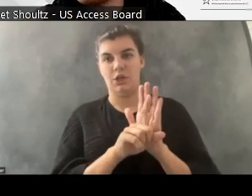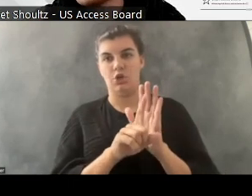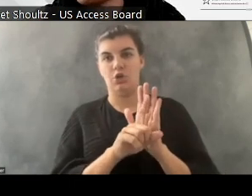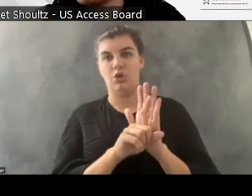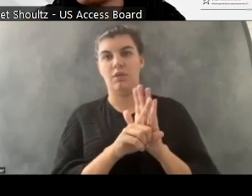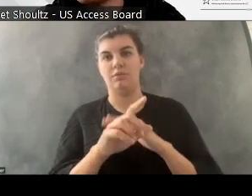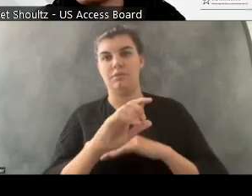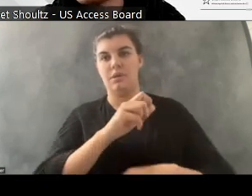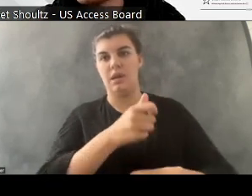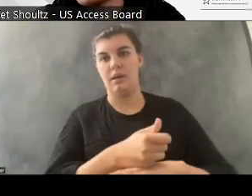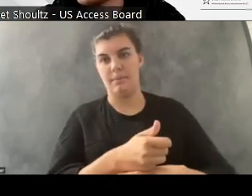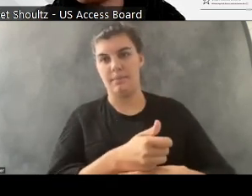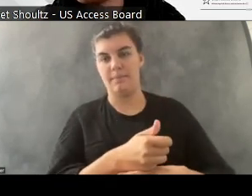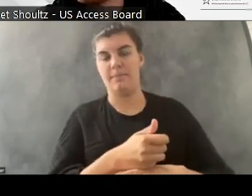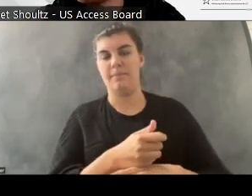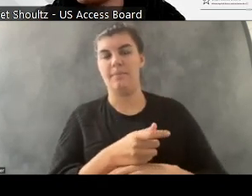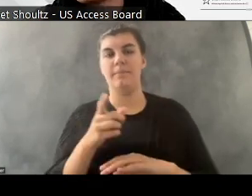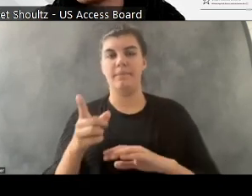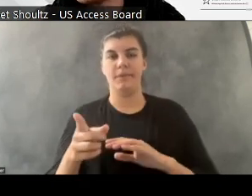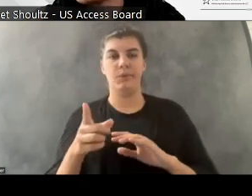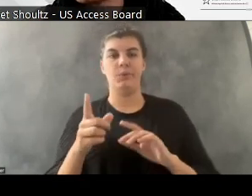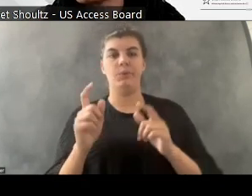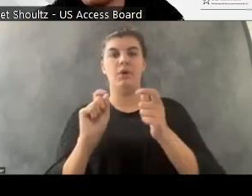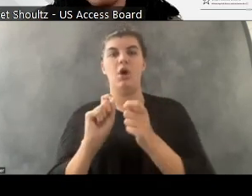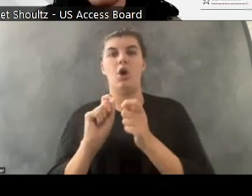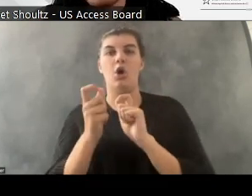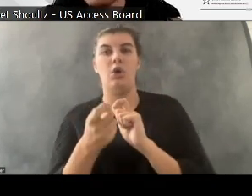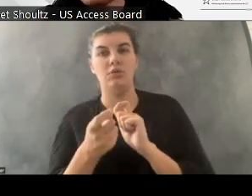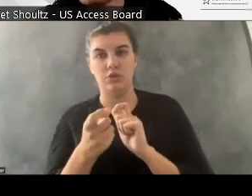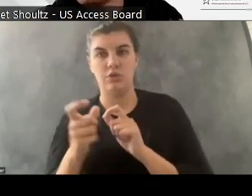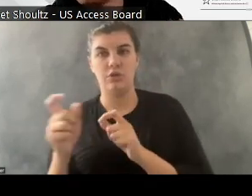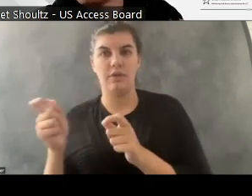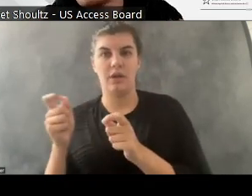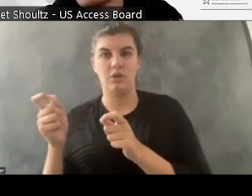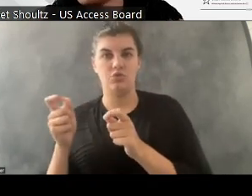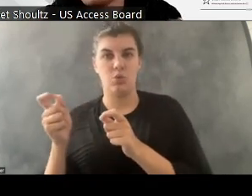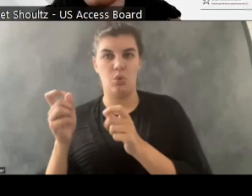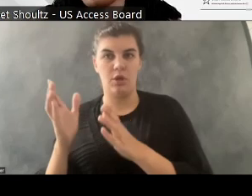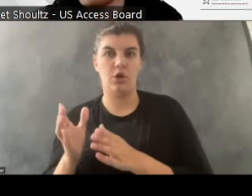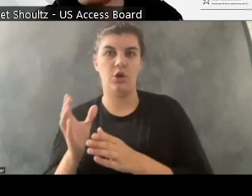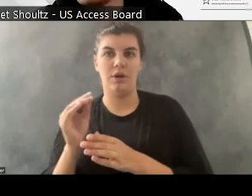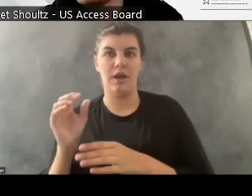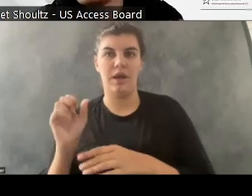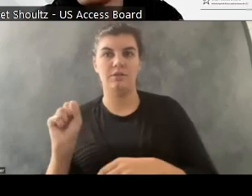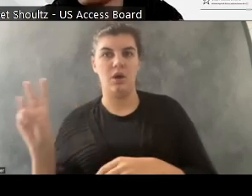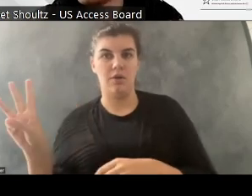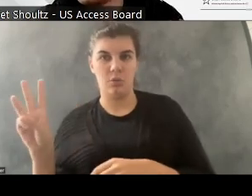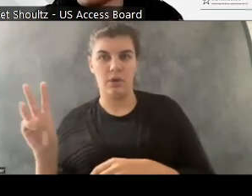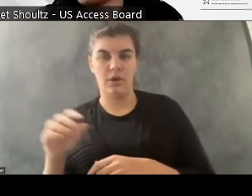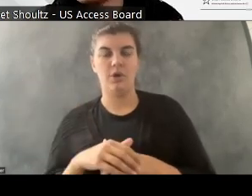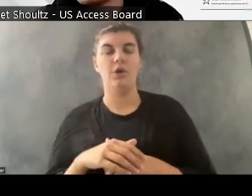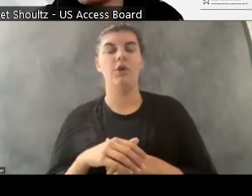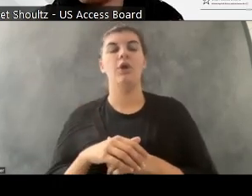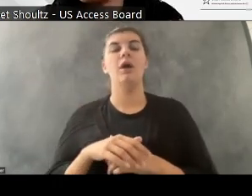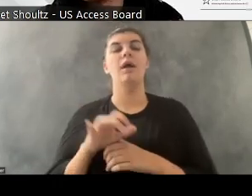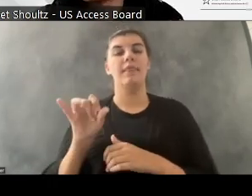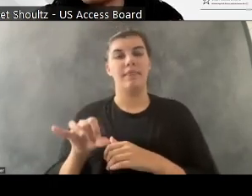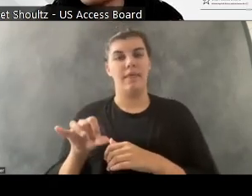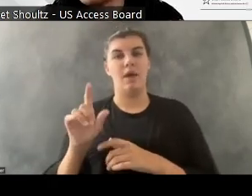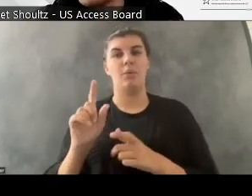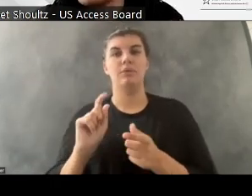that whereby you alter the signal controller and software that was an alteration